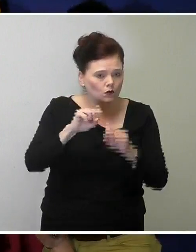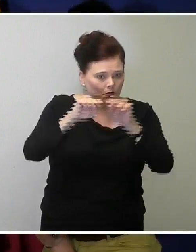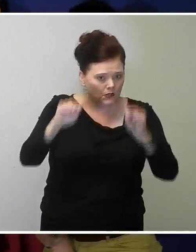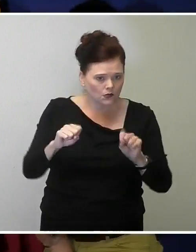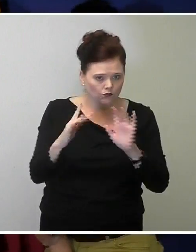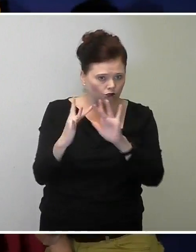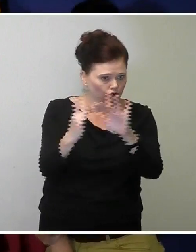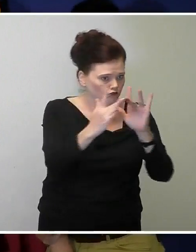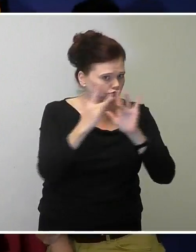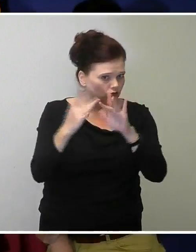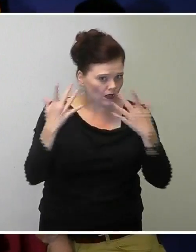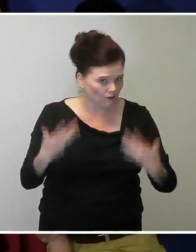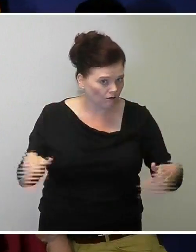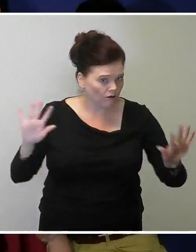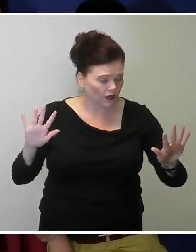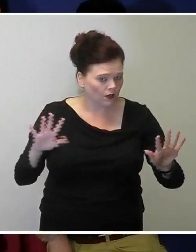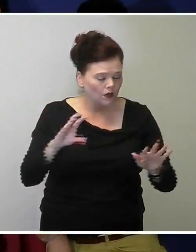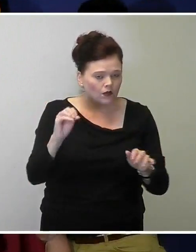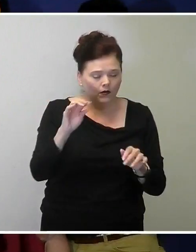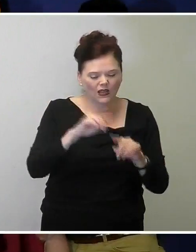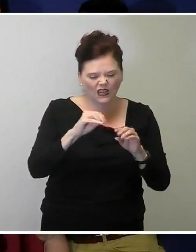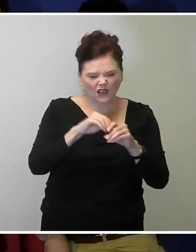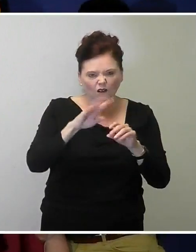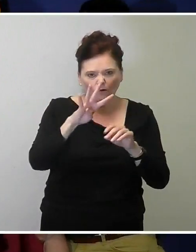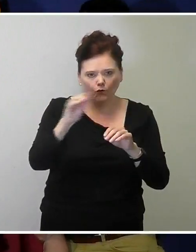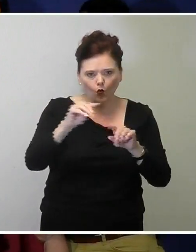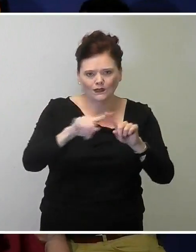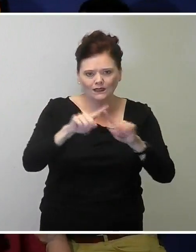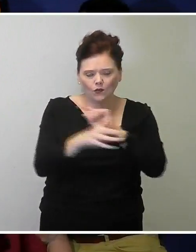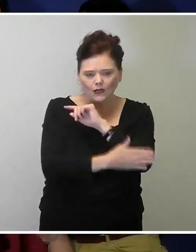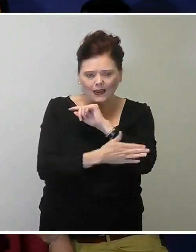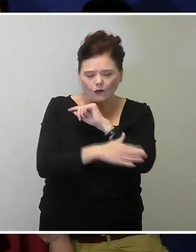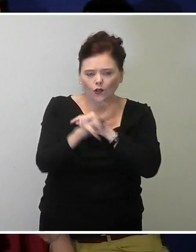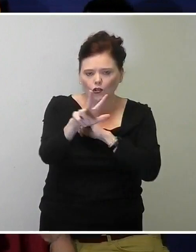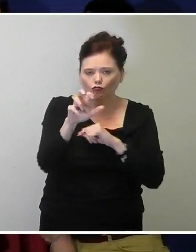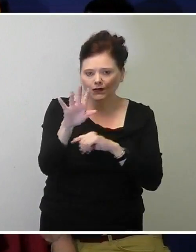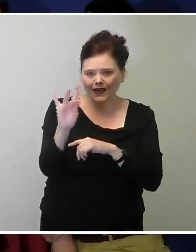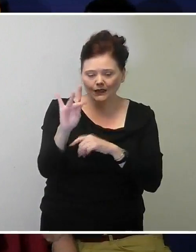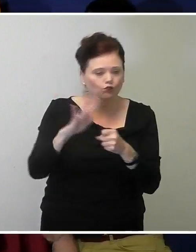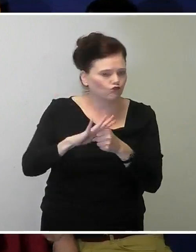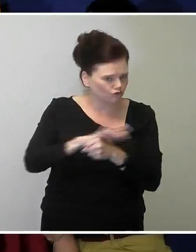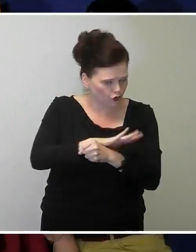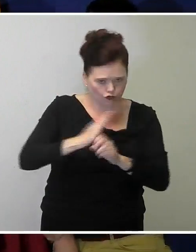SYSTEMS AND CURRENTLY REPORTING FOR WATER SYSTEMS 394 WATER